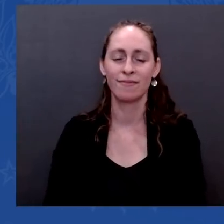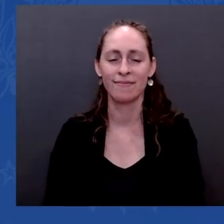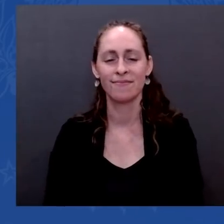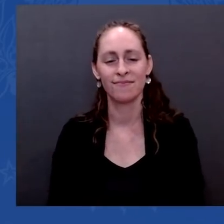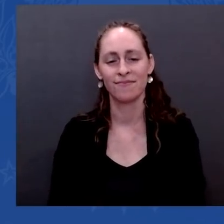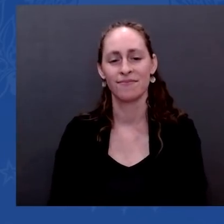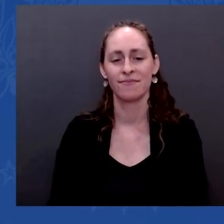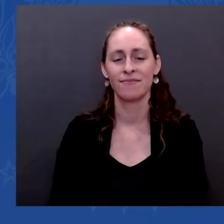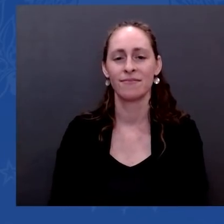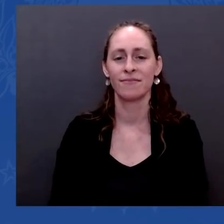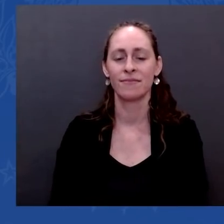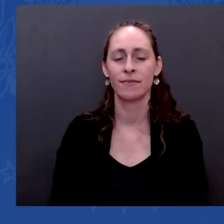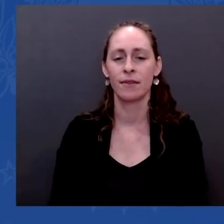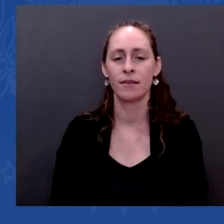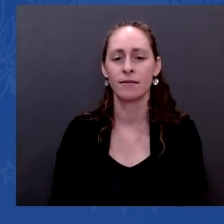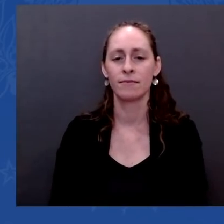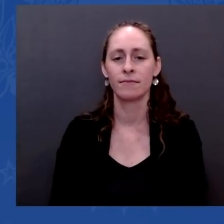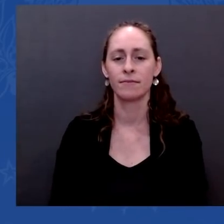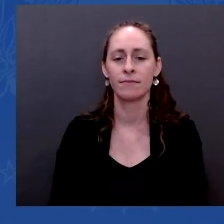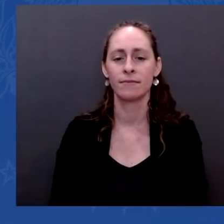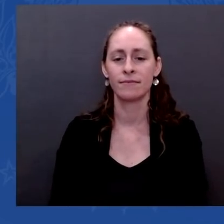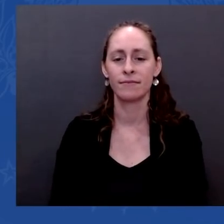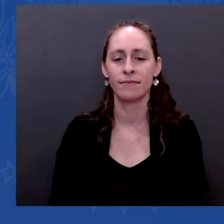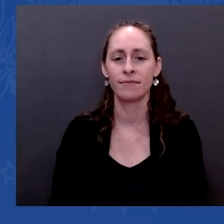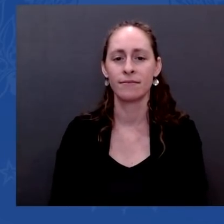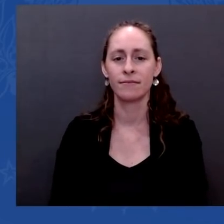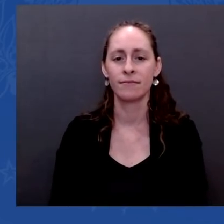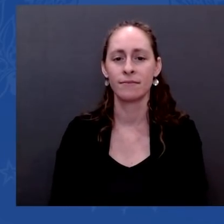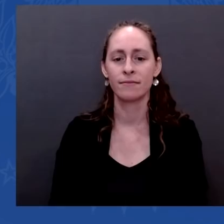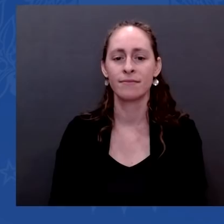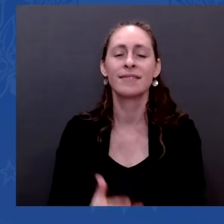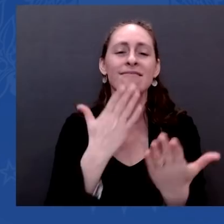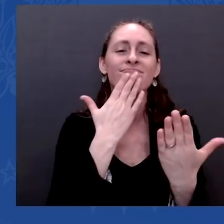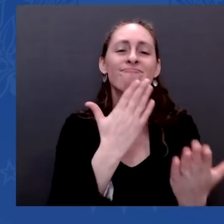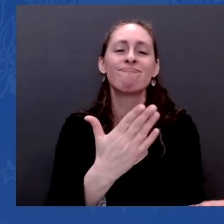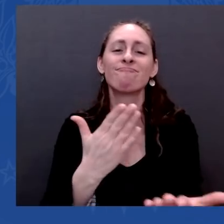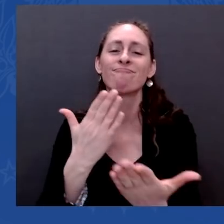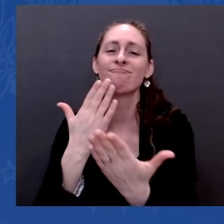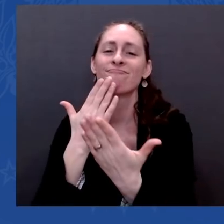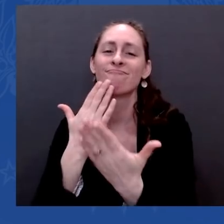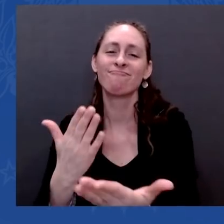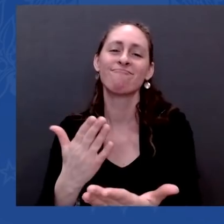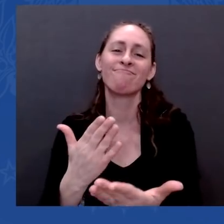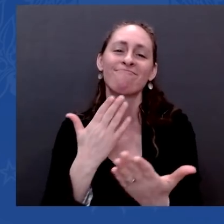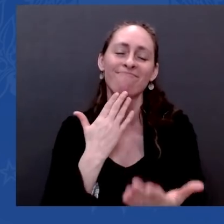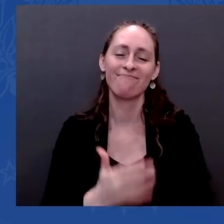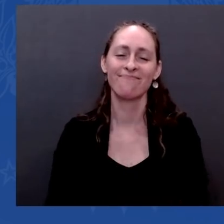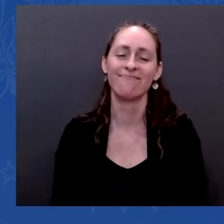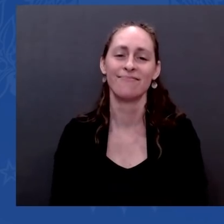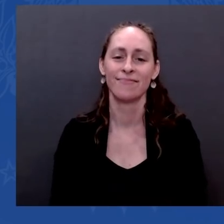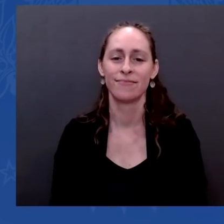Thank you very much. Appreciate it. The Press: One more on de-escalation, sir. Do you still believe there's an off-ramp for Vladimir Putin here? President Biden: Yes.